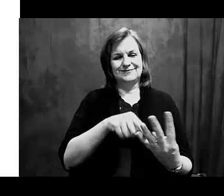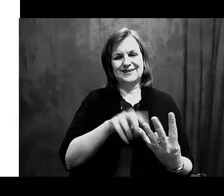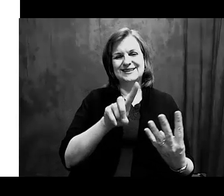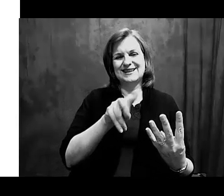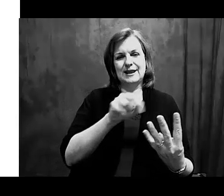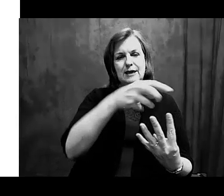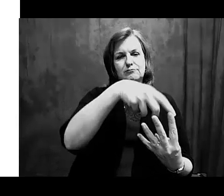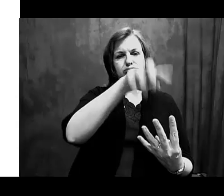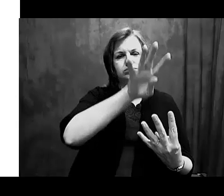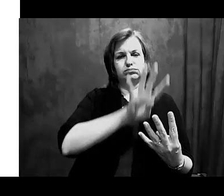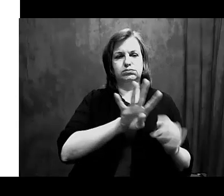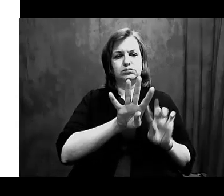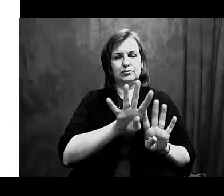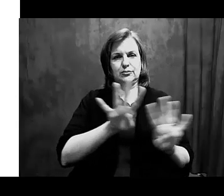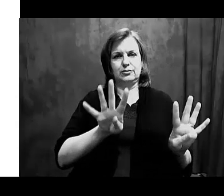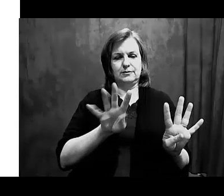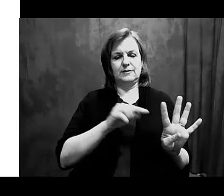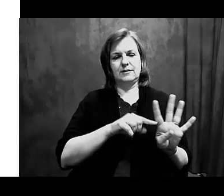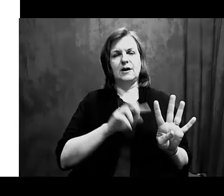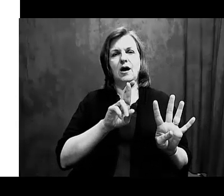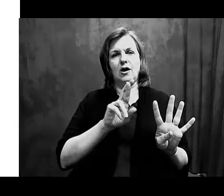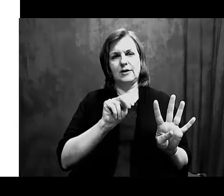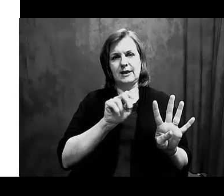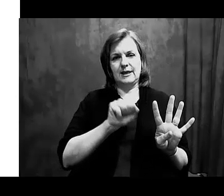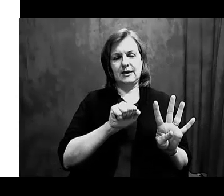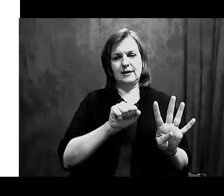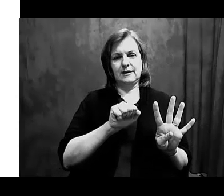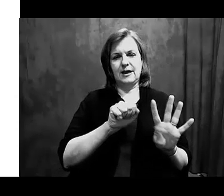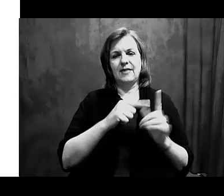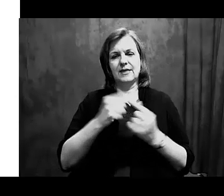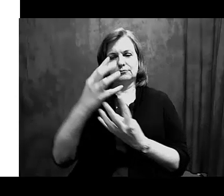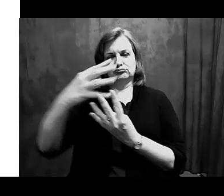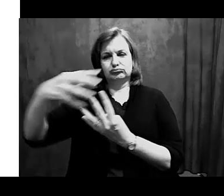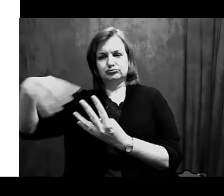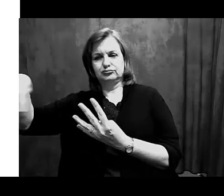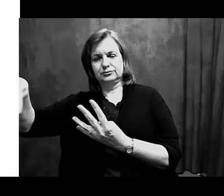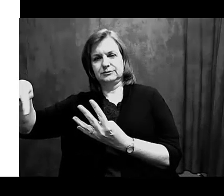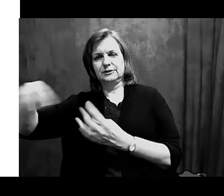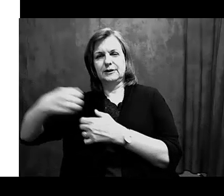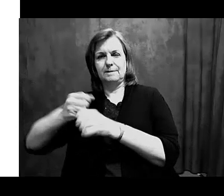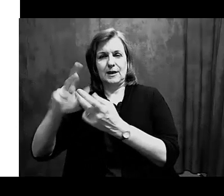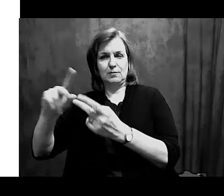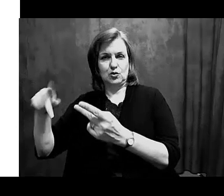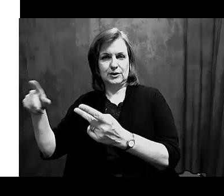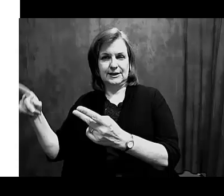to the RNA language - and then translation -- so a full translation to a new language